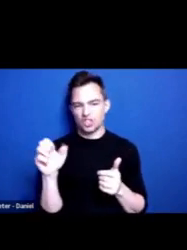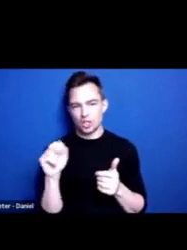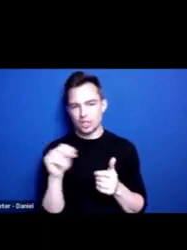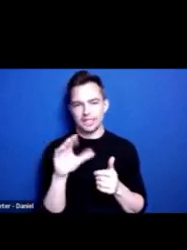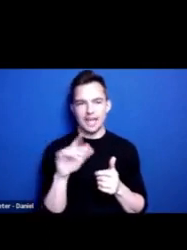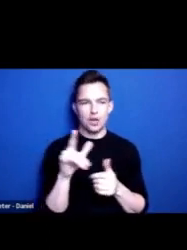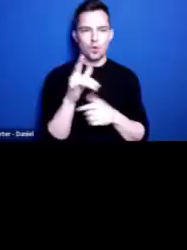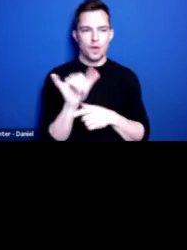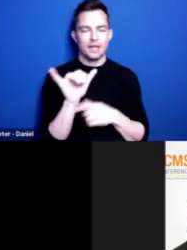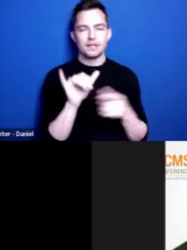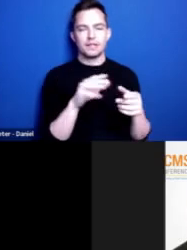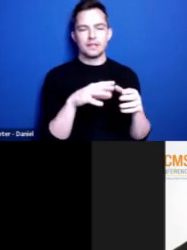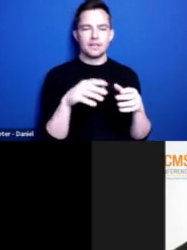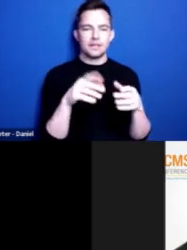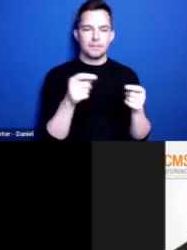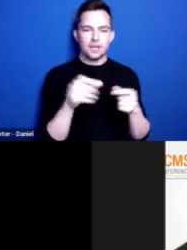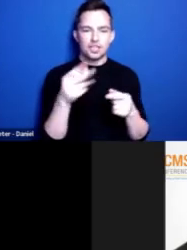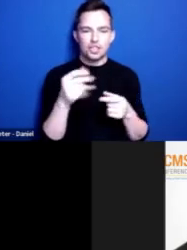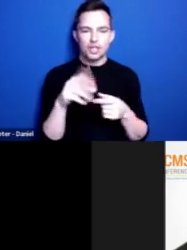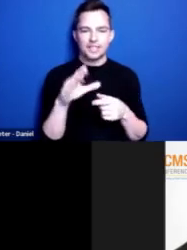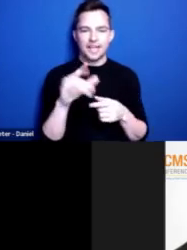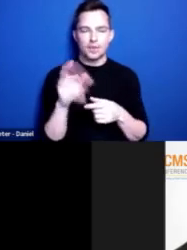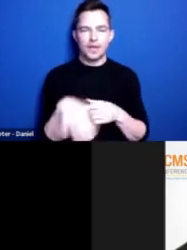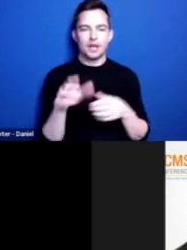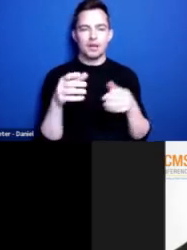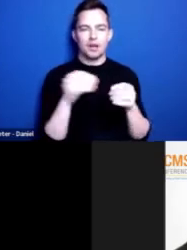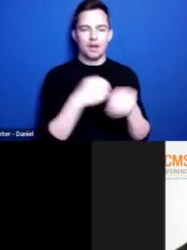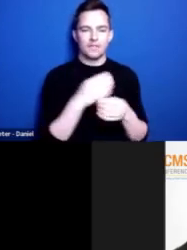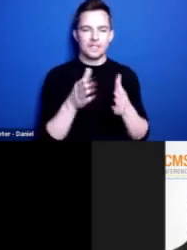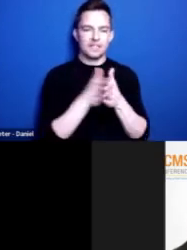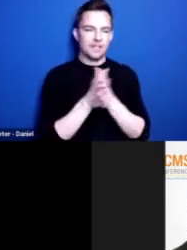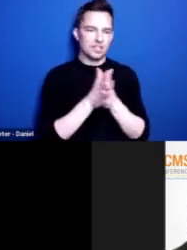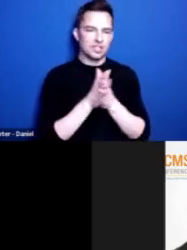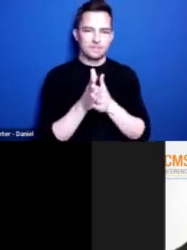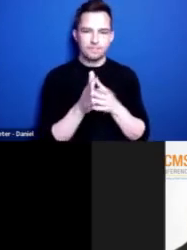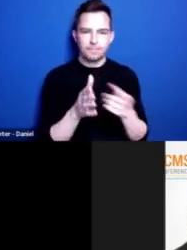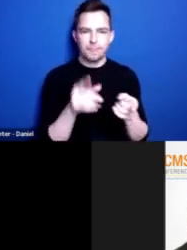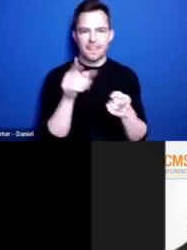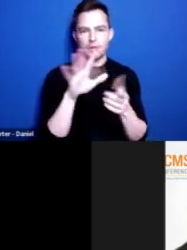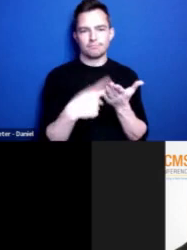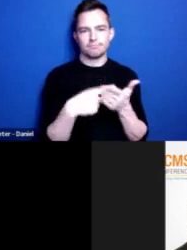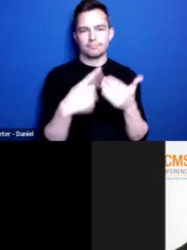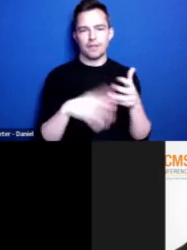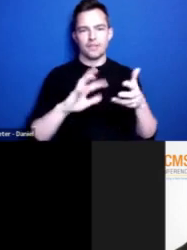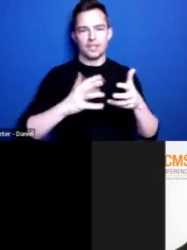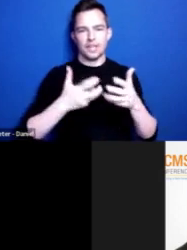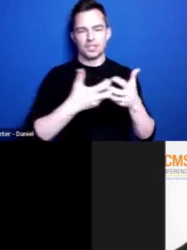Administration for Community Living Office of Disability Services Innovation. He's going to speak about the intersectionality of blindness